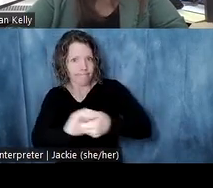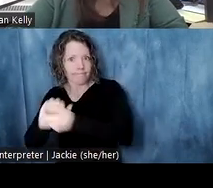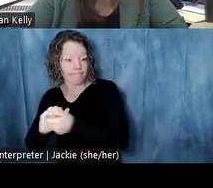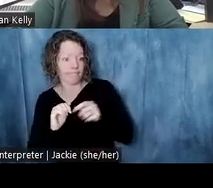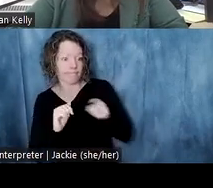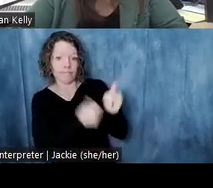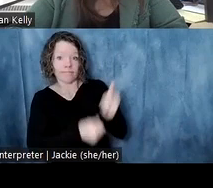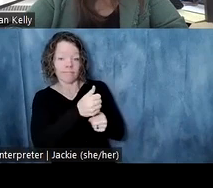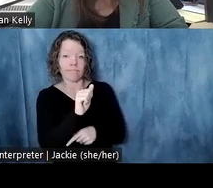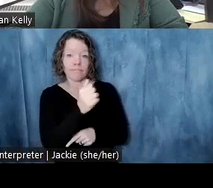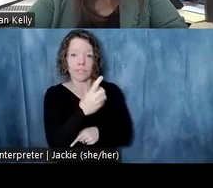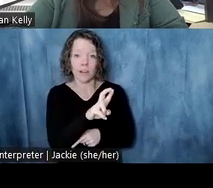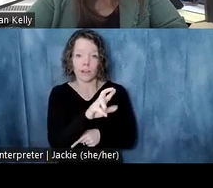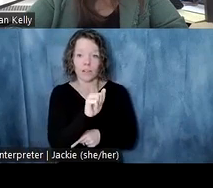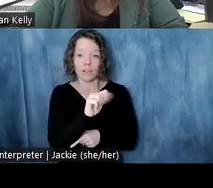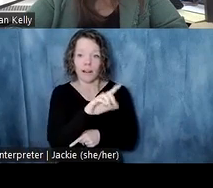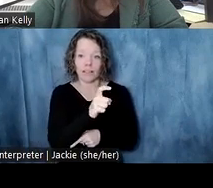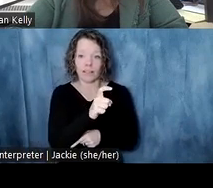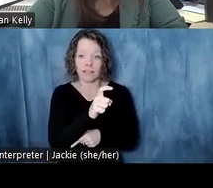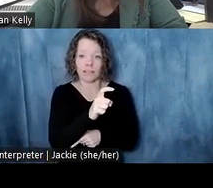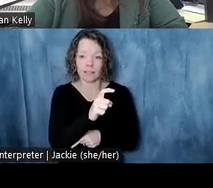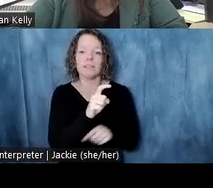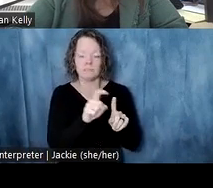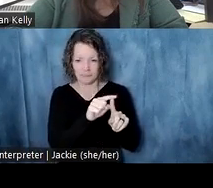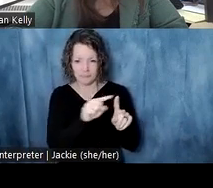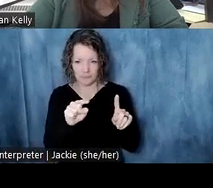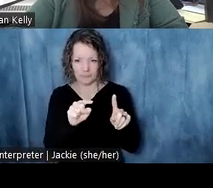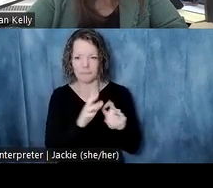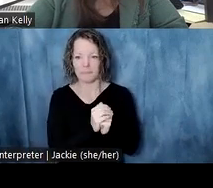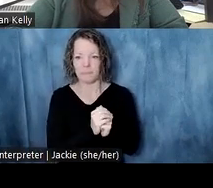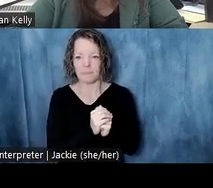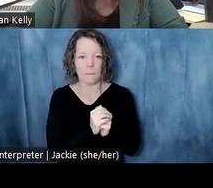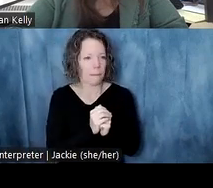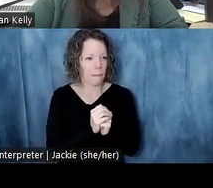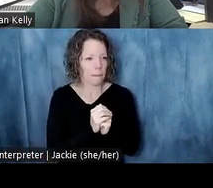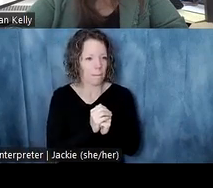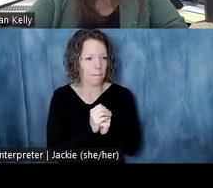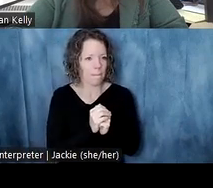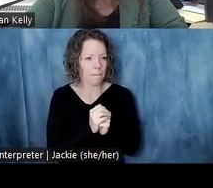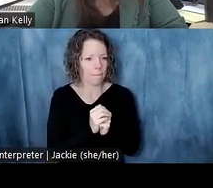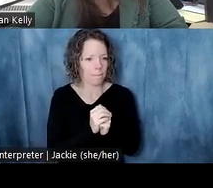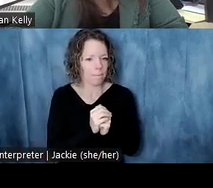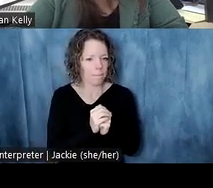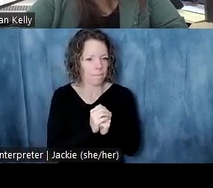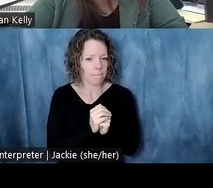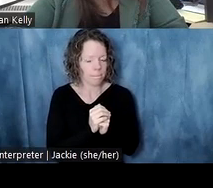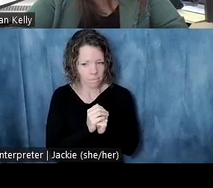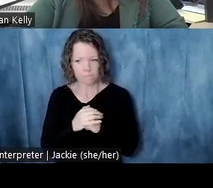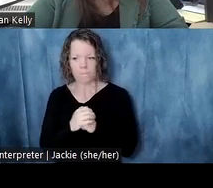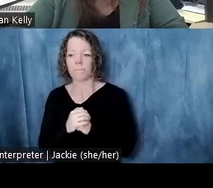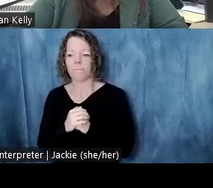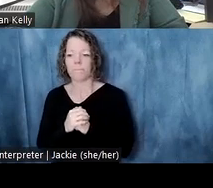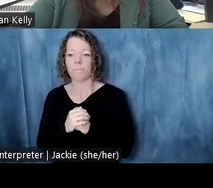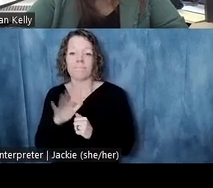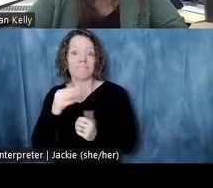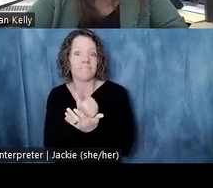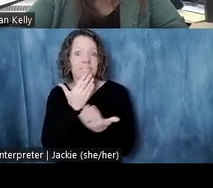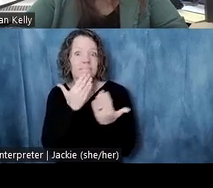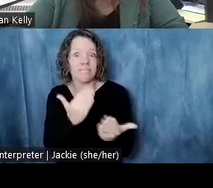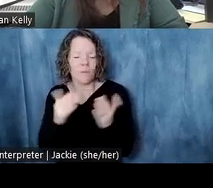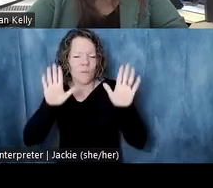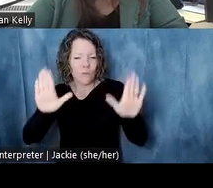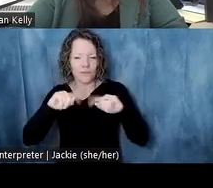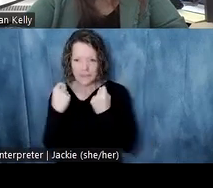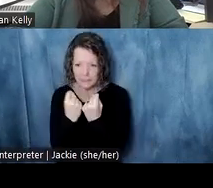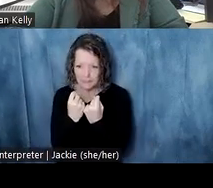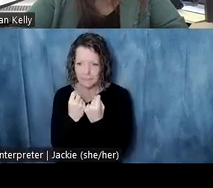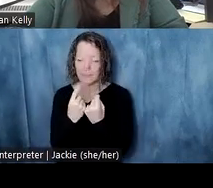Alex Keuroghlian. I'd also like to thank our wonderful team of Peer Consultants guided by